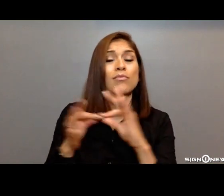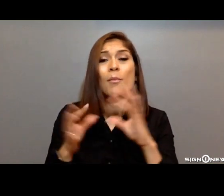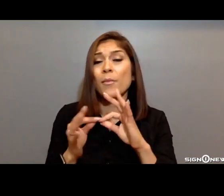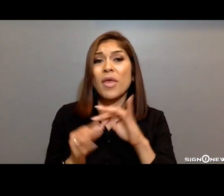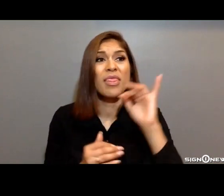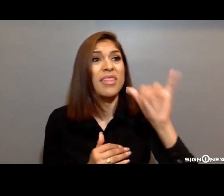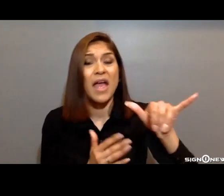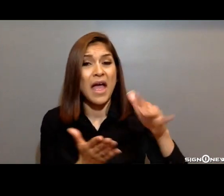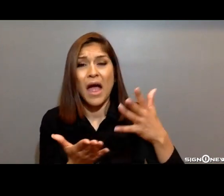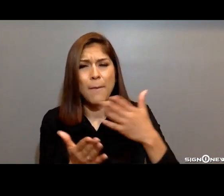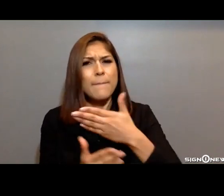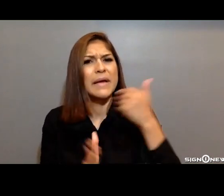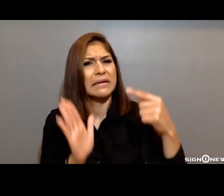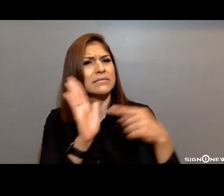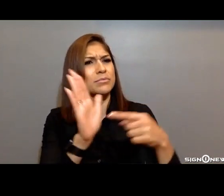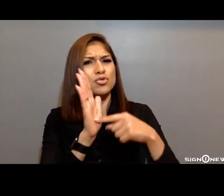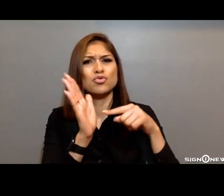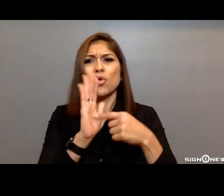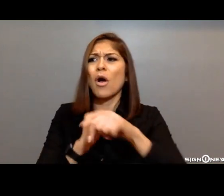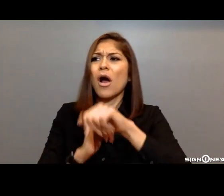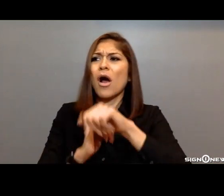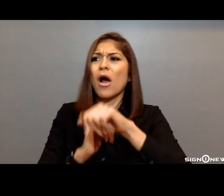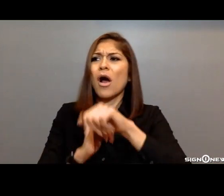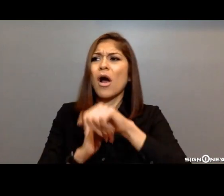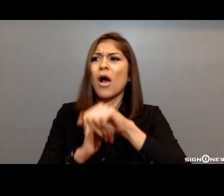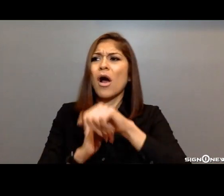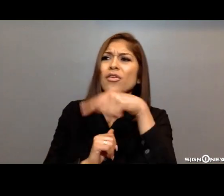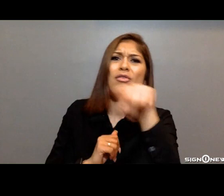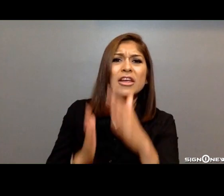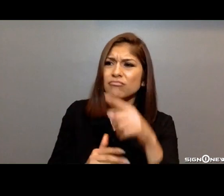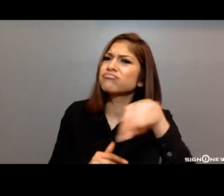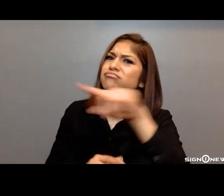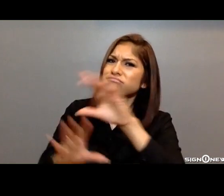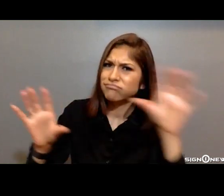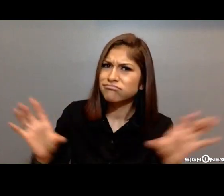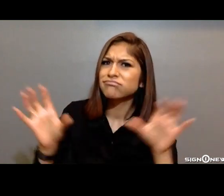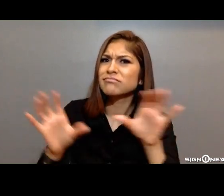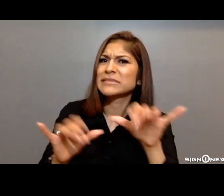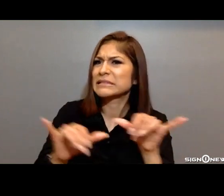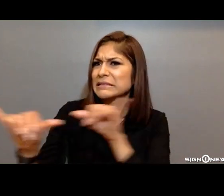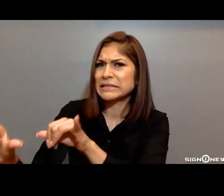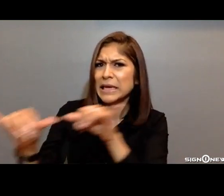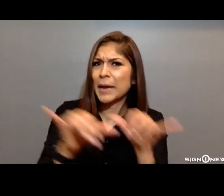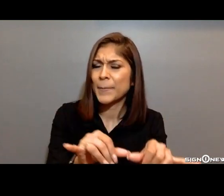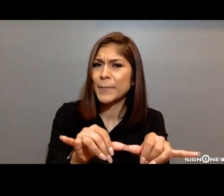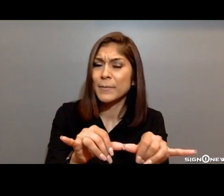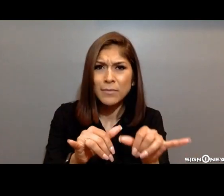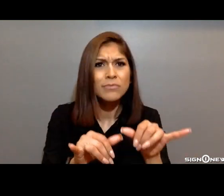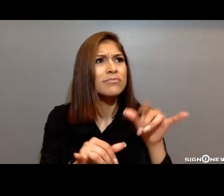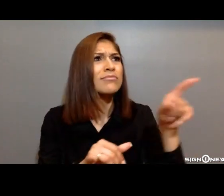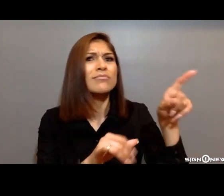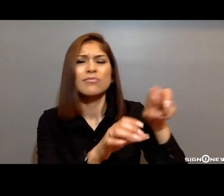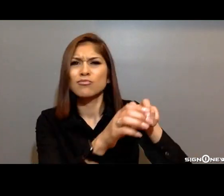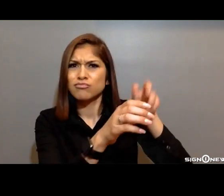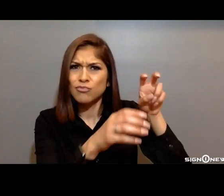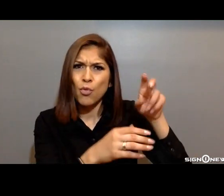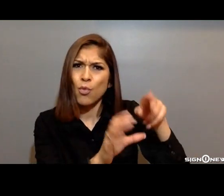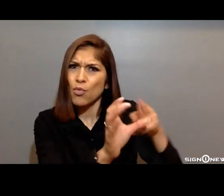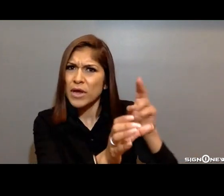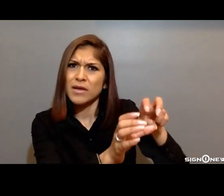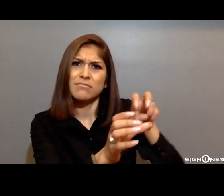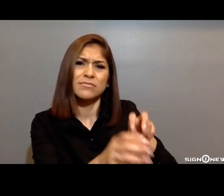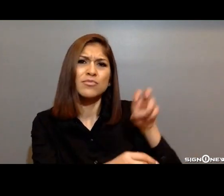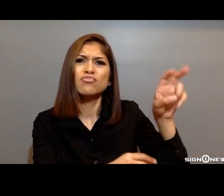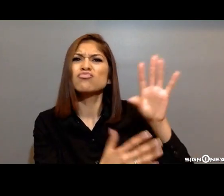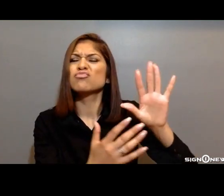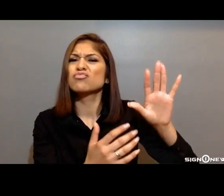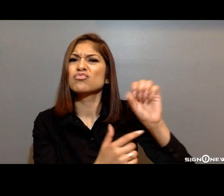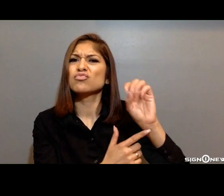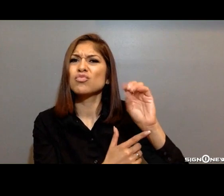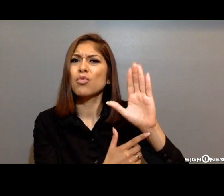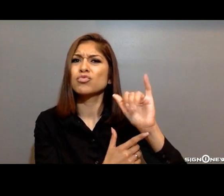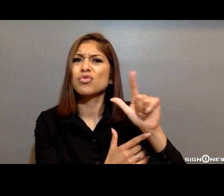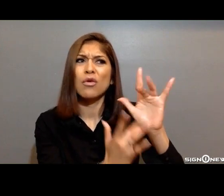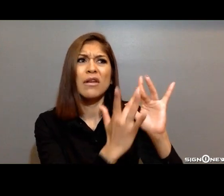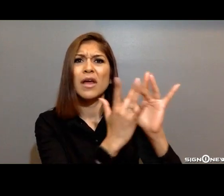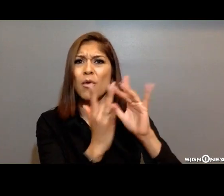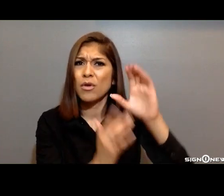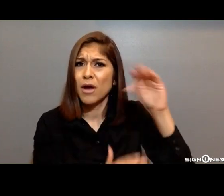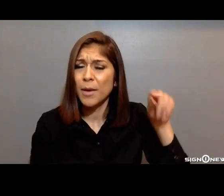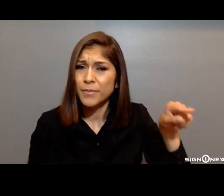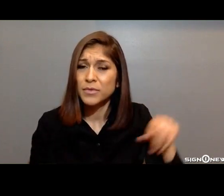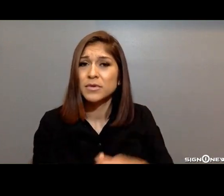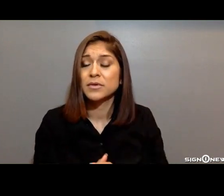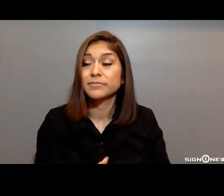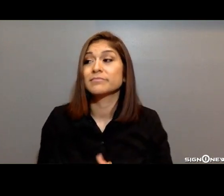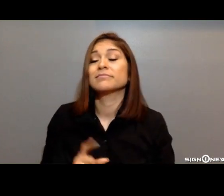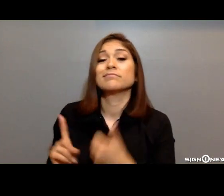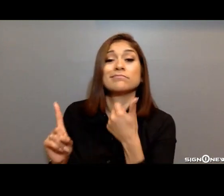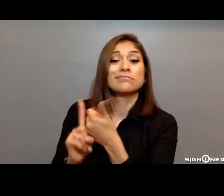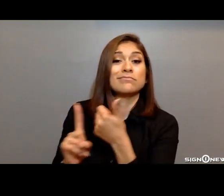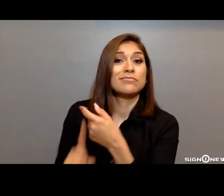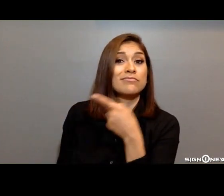He said the best example he can set for other leaders is to quit the social network company.